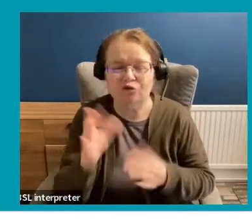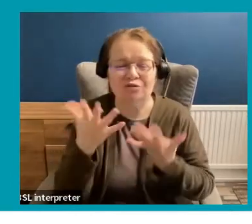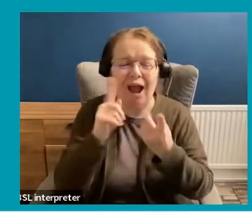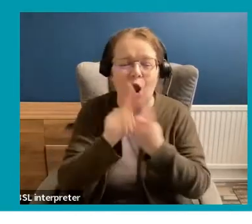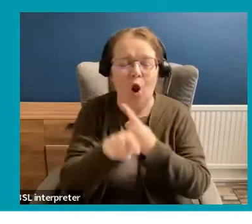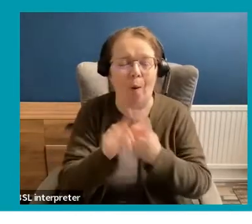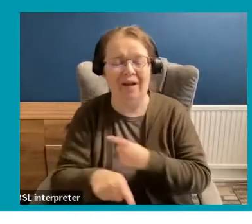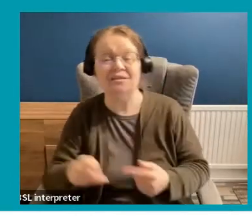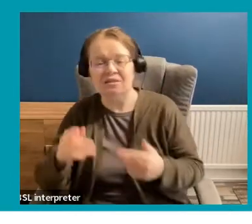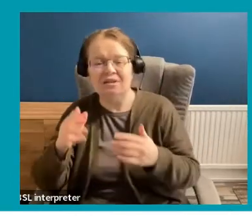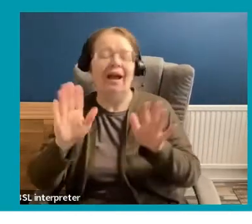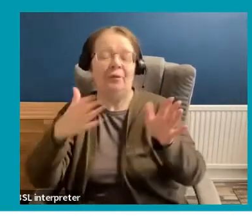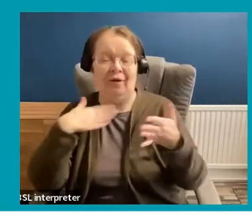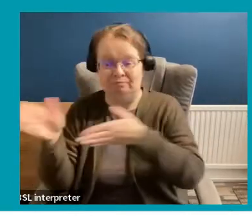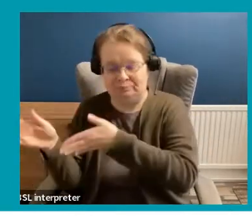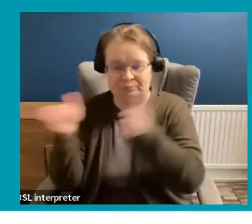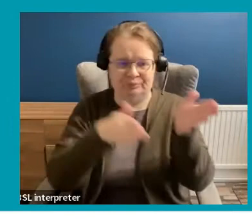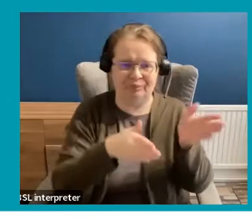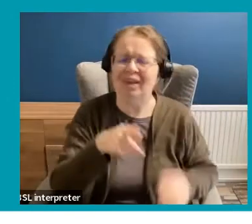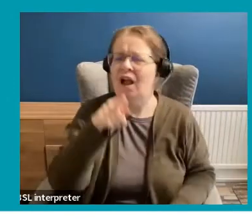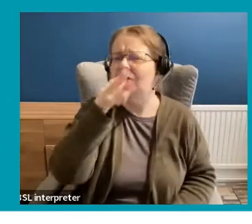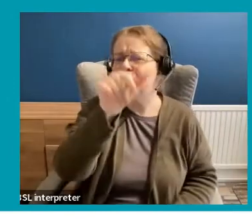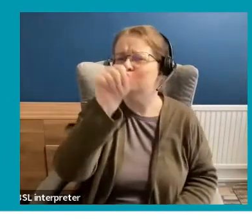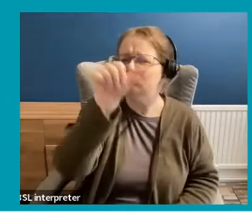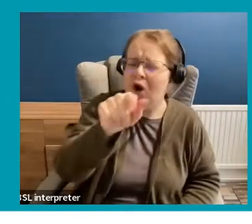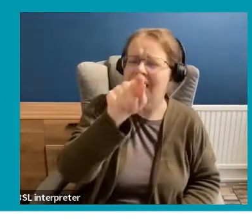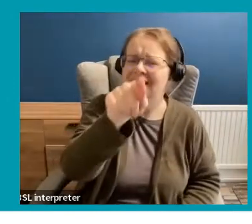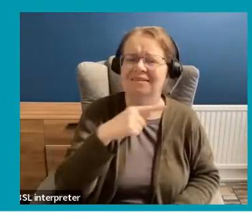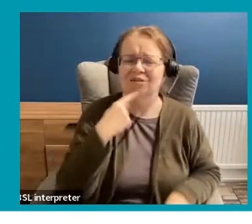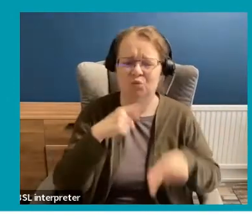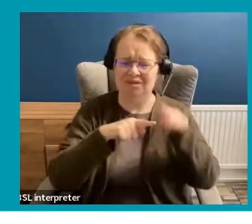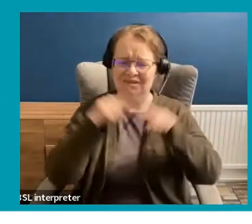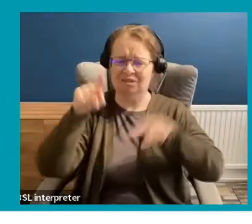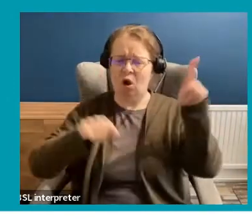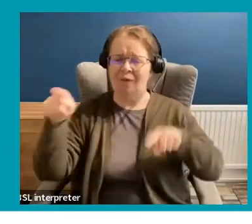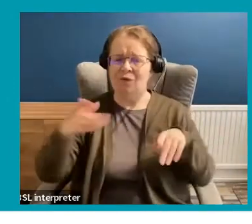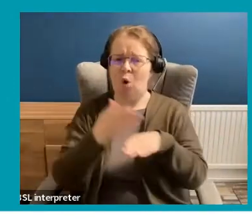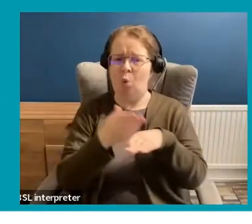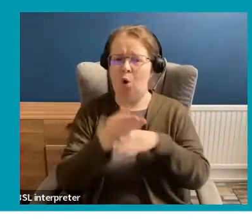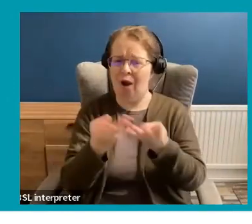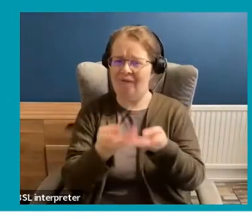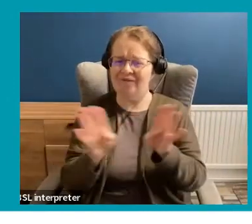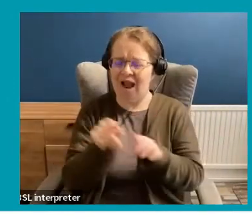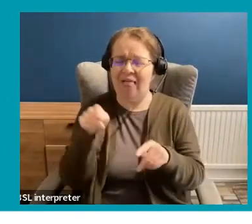But yeah, I think that point of having a diverse workforce has a direct impact on the